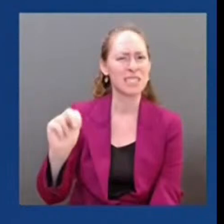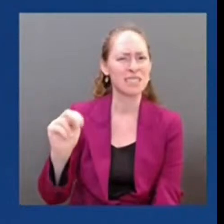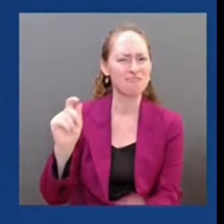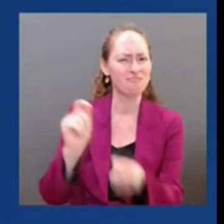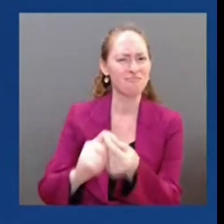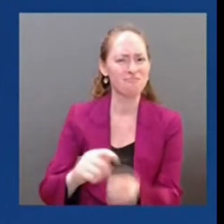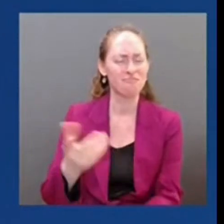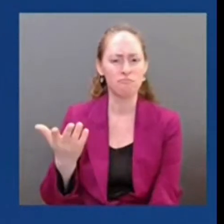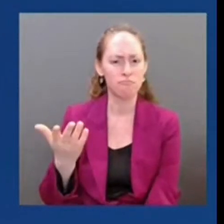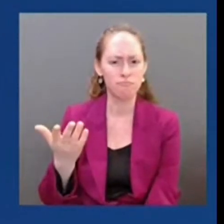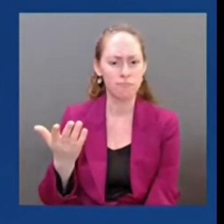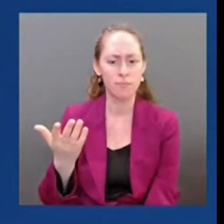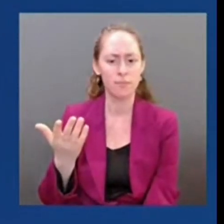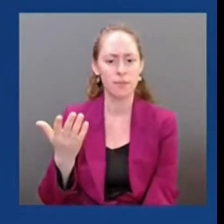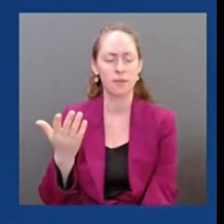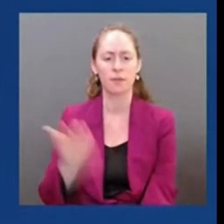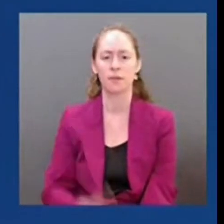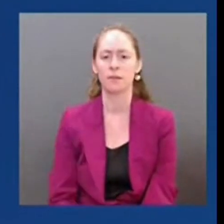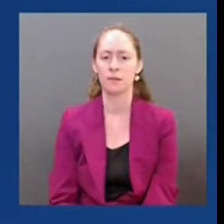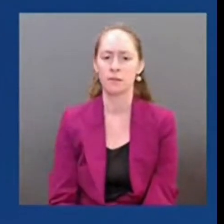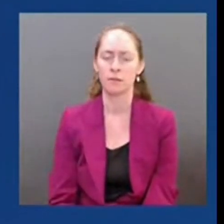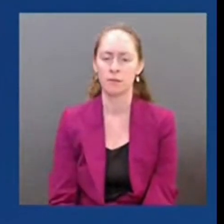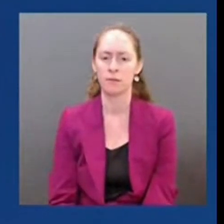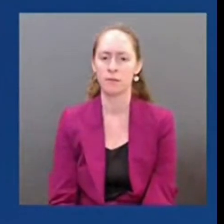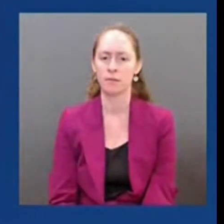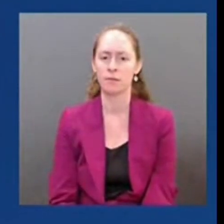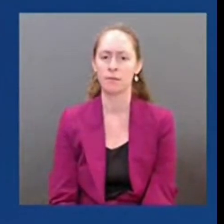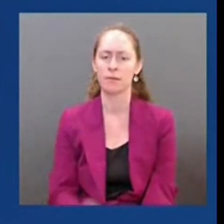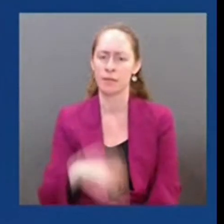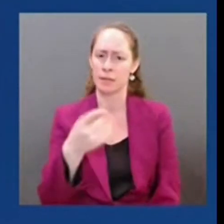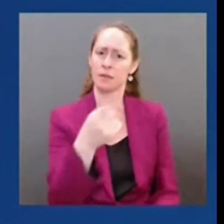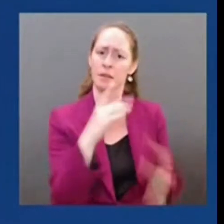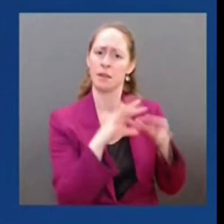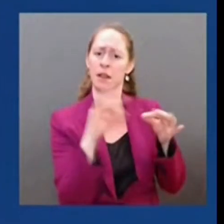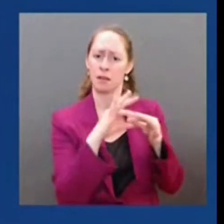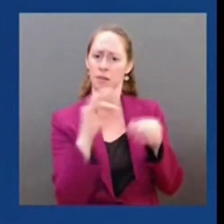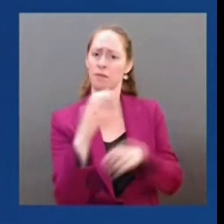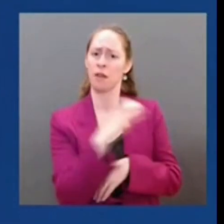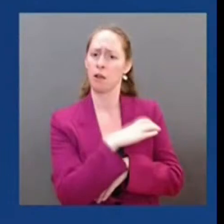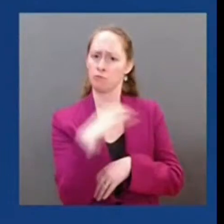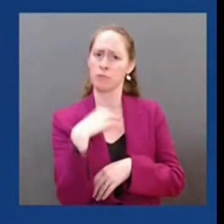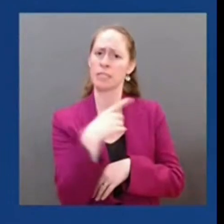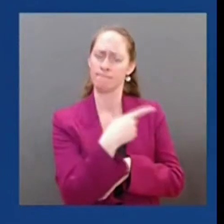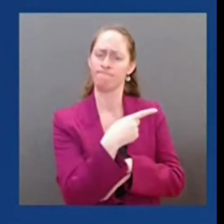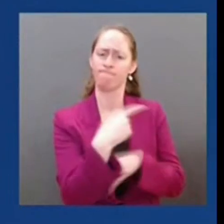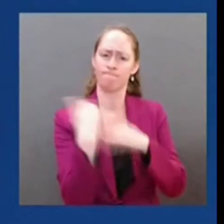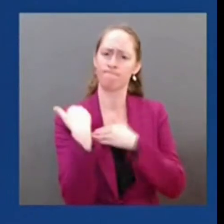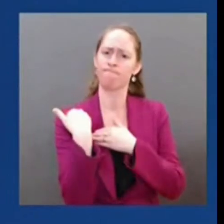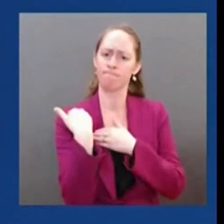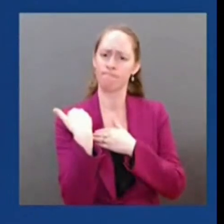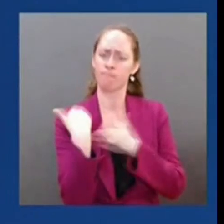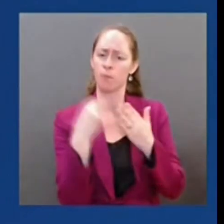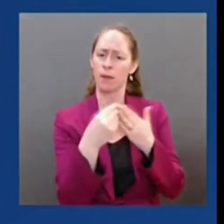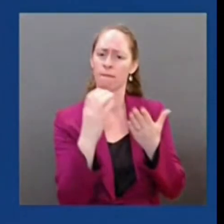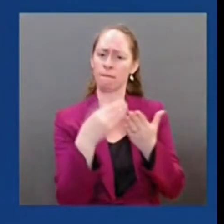AND WHEN YOU SAY, DR. JHA, YOU FEEL THAT CONGRESS HAS BEEN RECEPTIVE TO WHAT OF'S BEEN